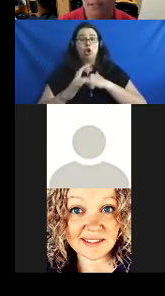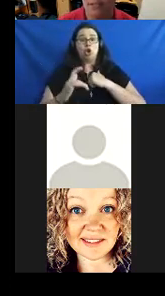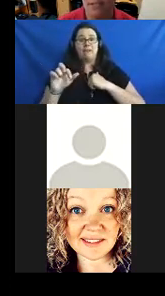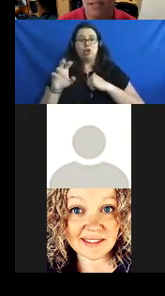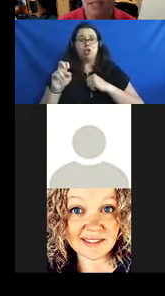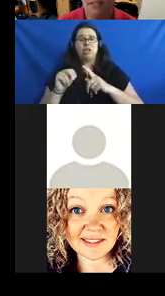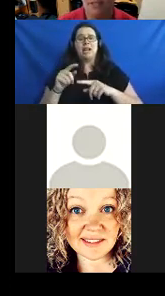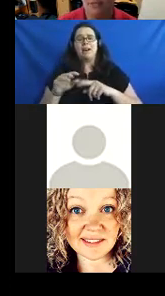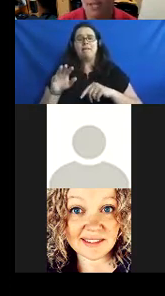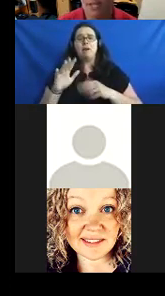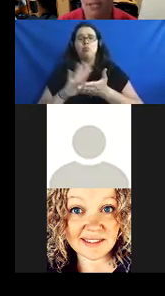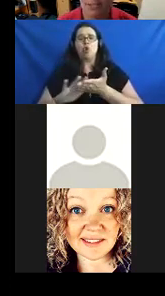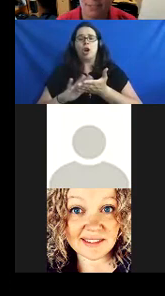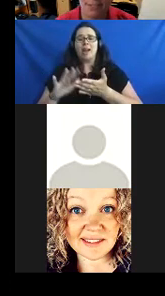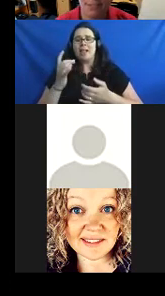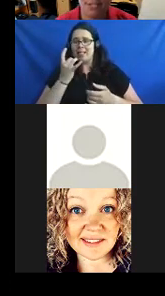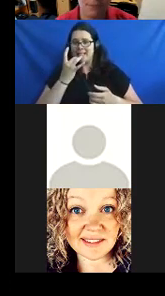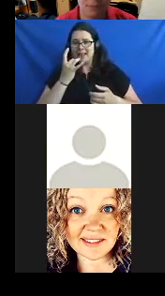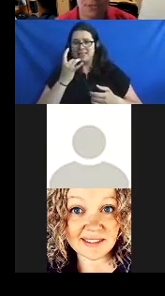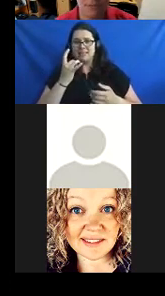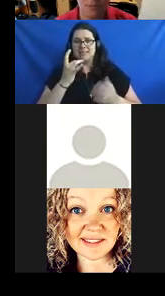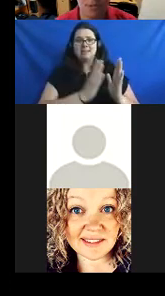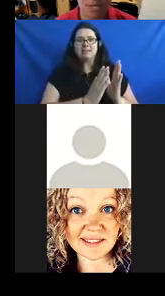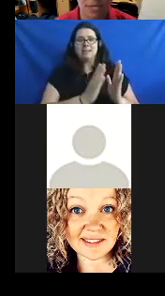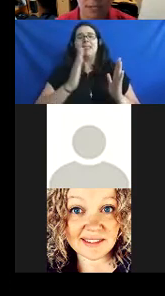AND THEN NEXT TO THAT A LATER VERSION OF THE BRAILLE LIGHT.